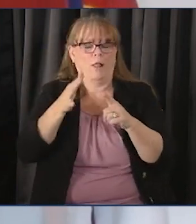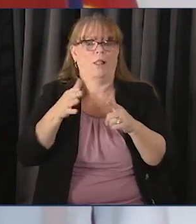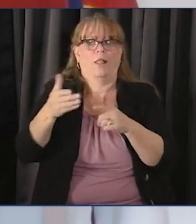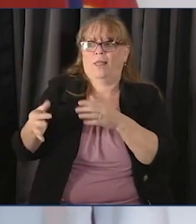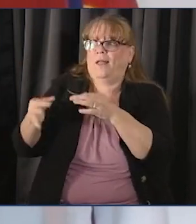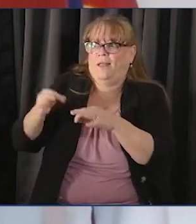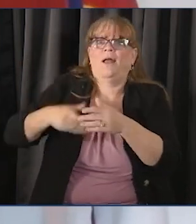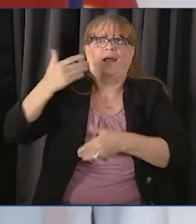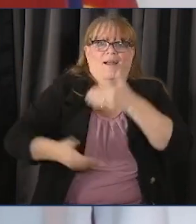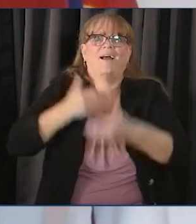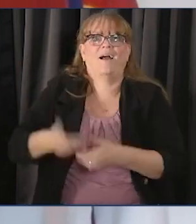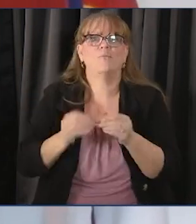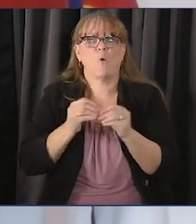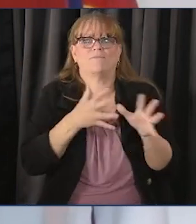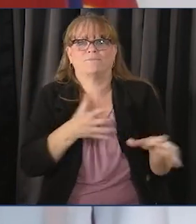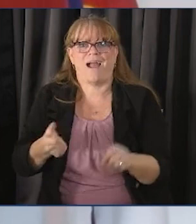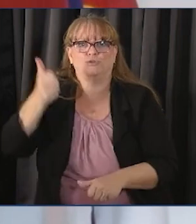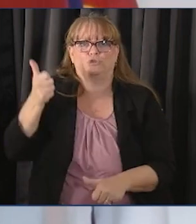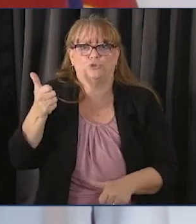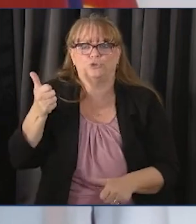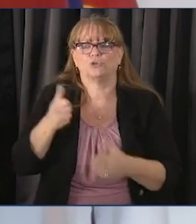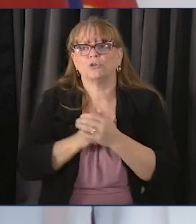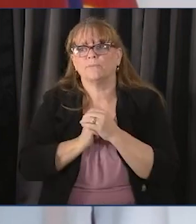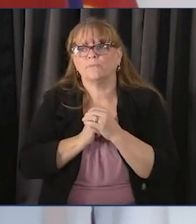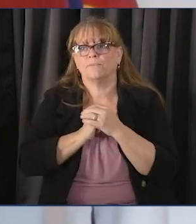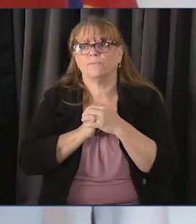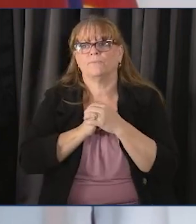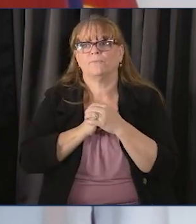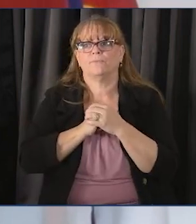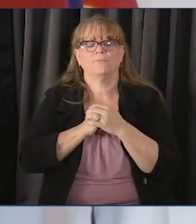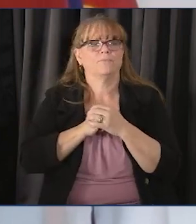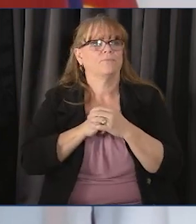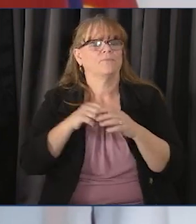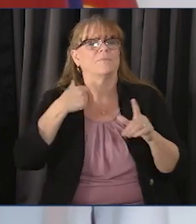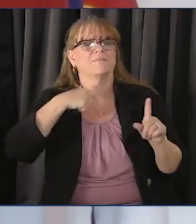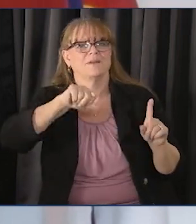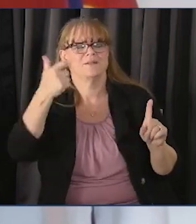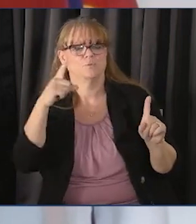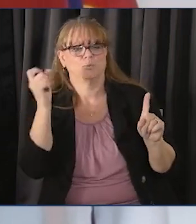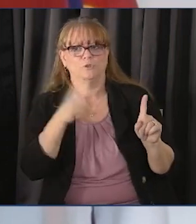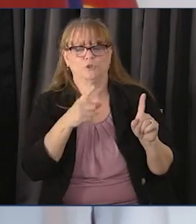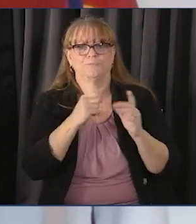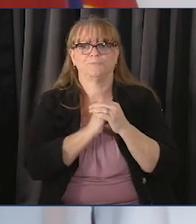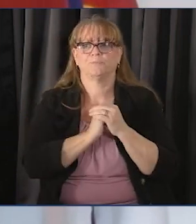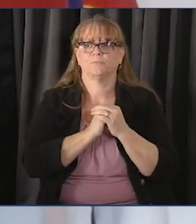So our health department wants to open up our convention center, starting next monday